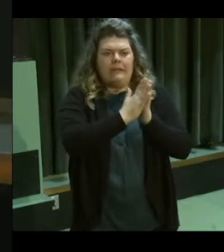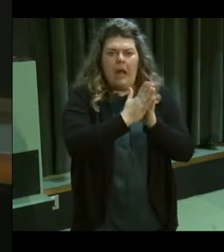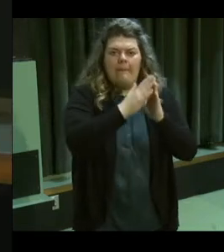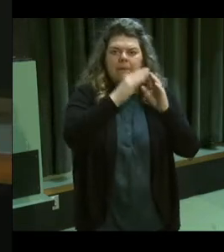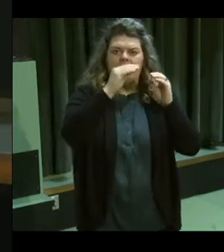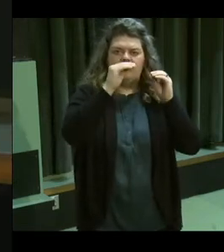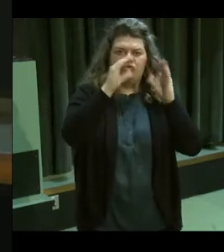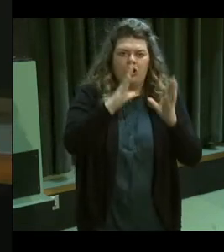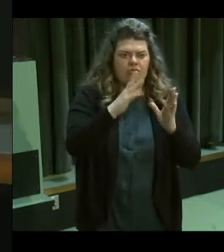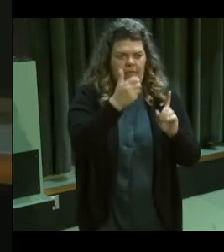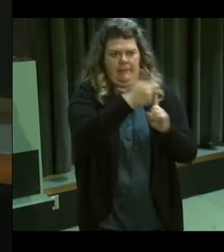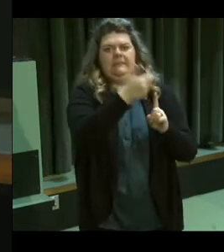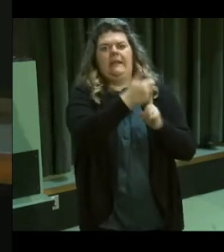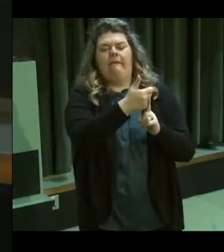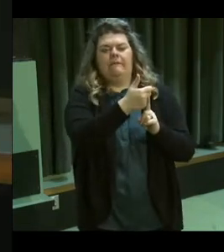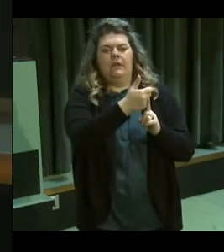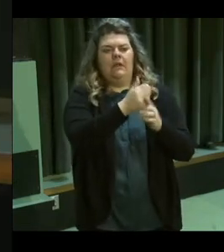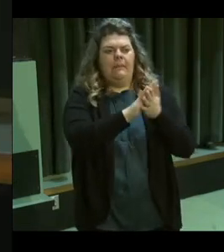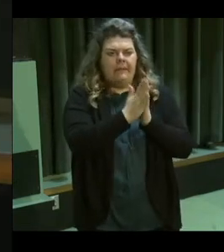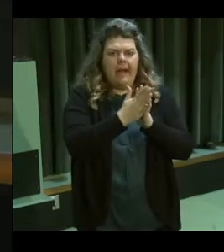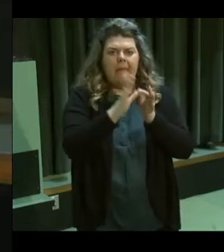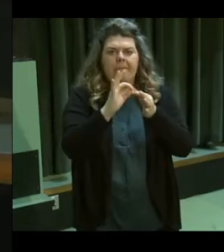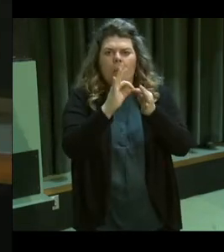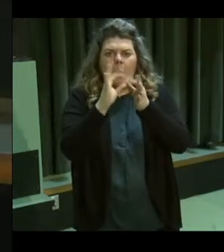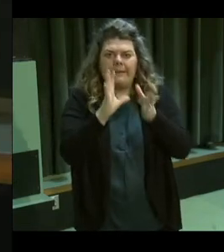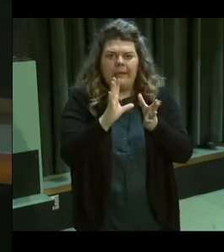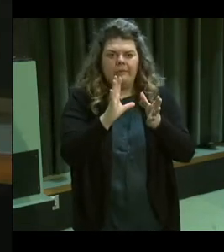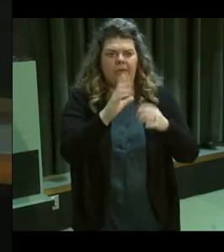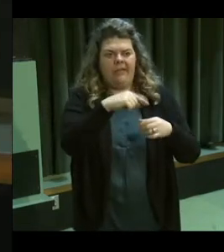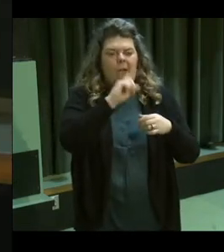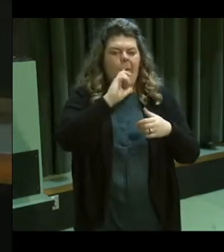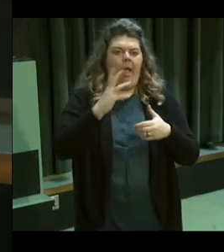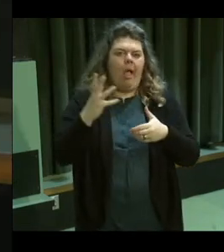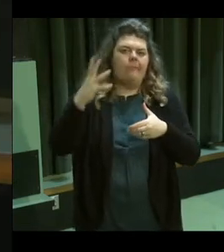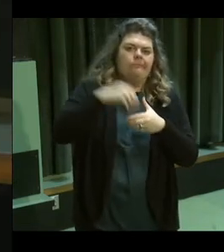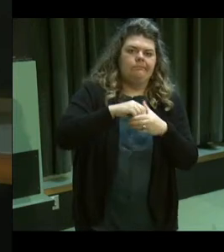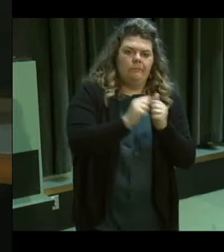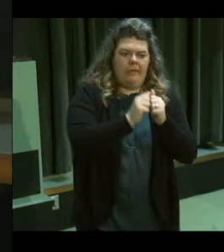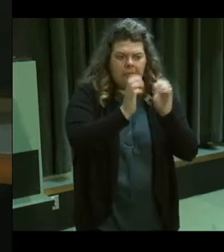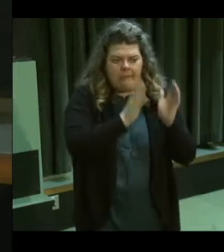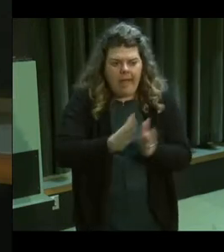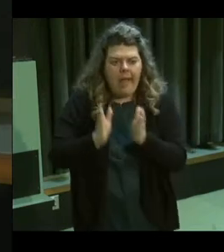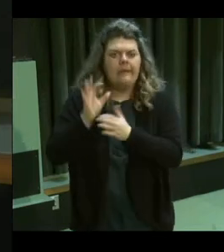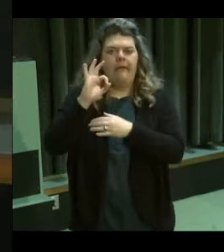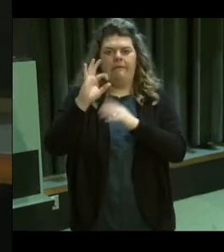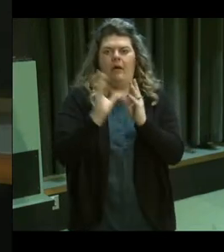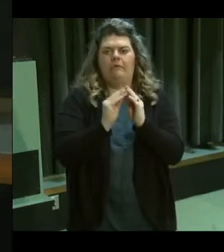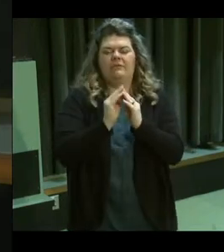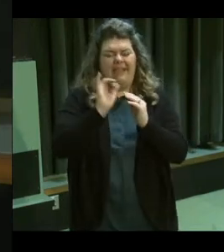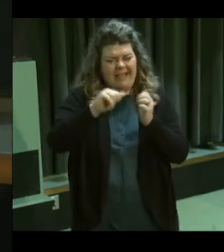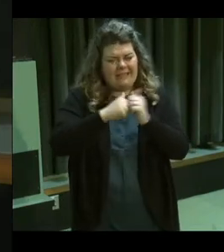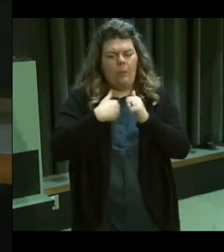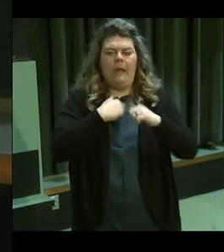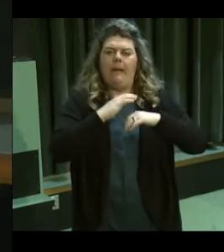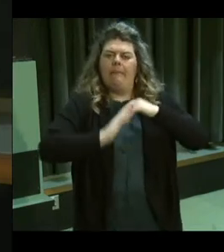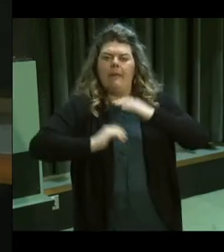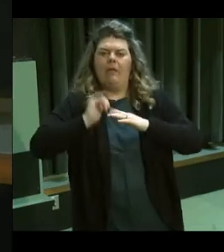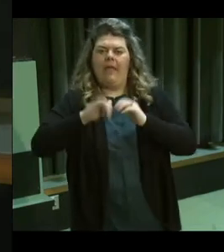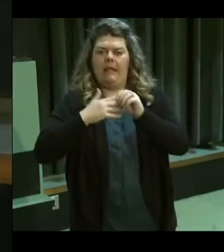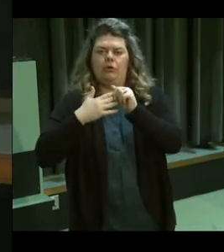coordinators and get involved. They all involved in the